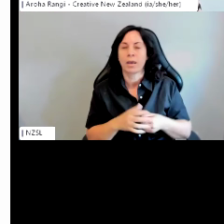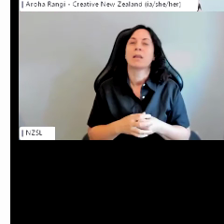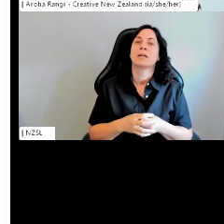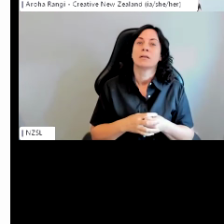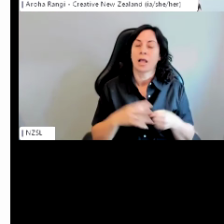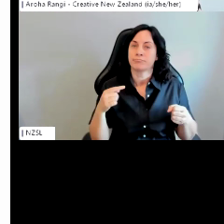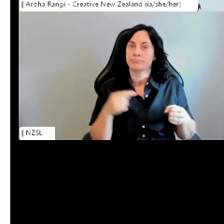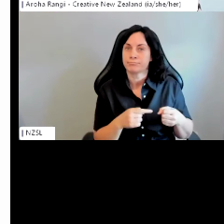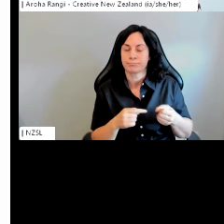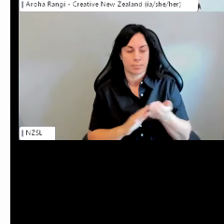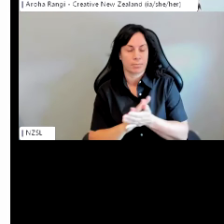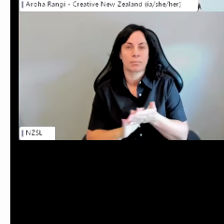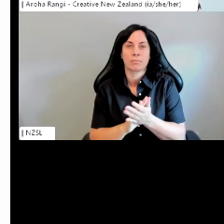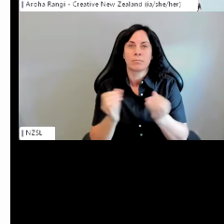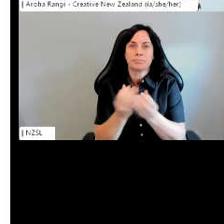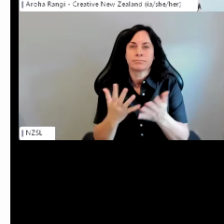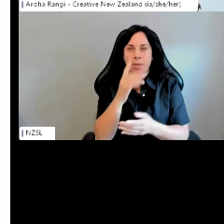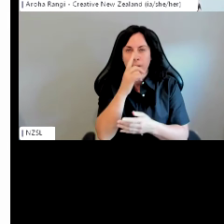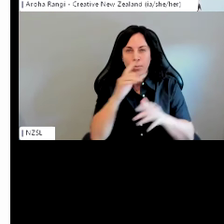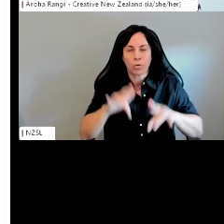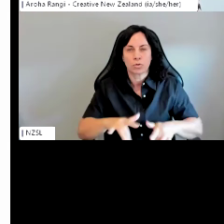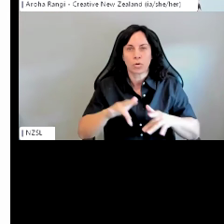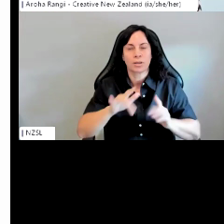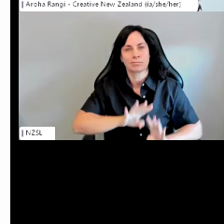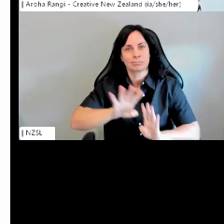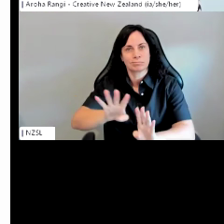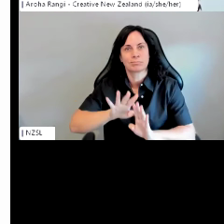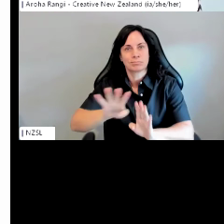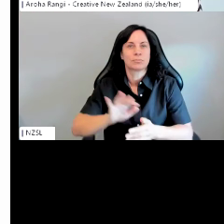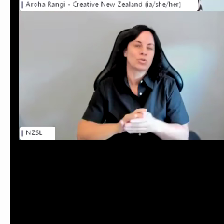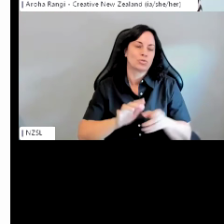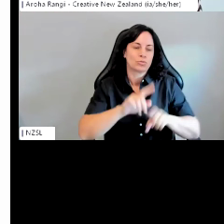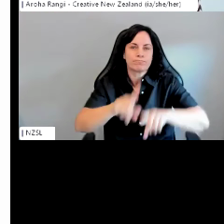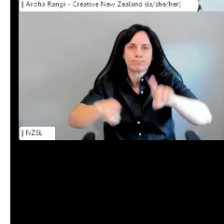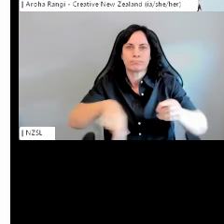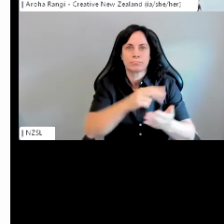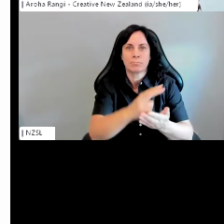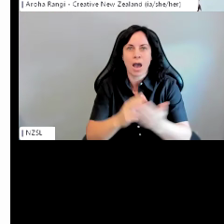been to one of these art forms, including maybe your art form, over the past 12 months, is ticking